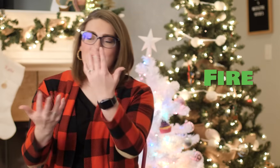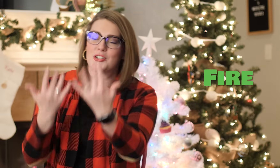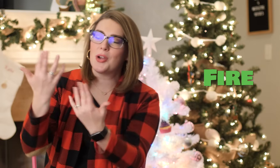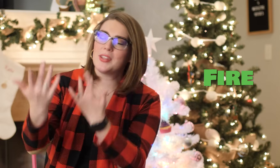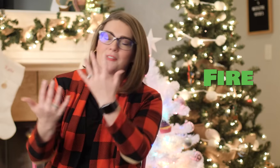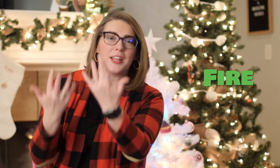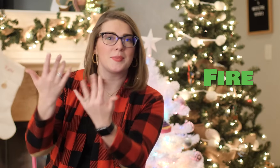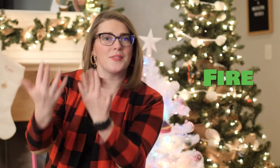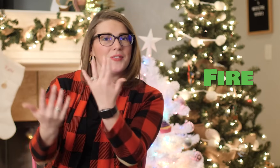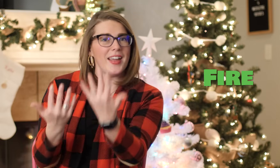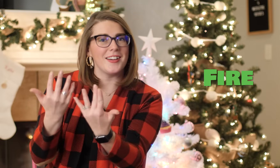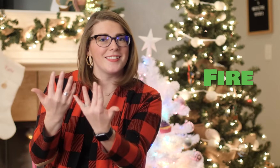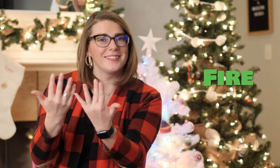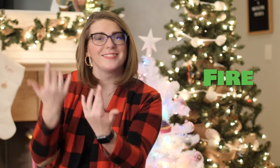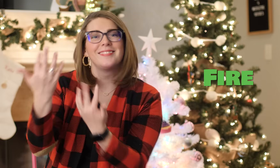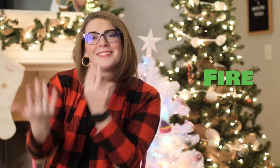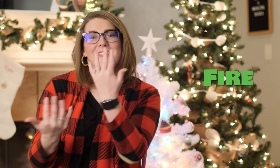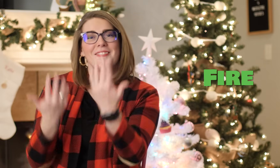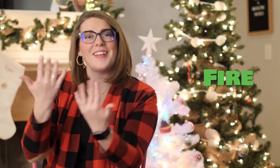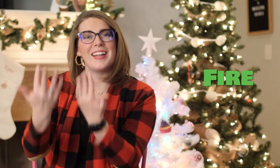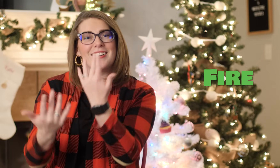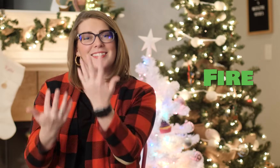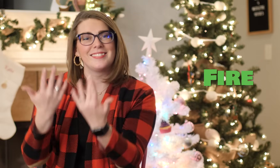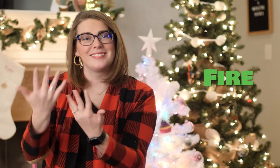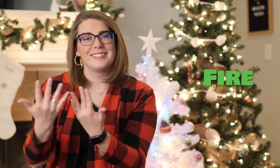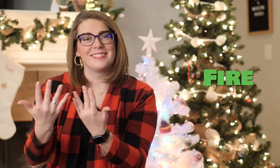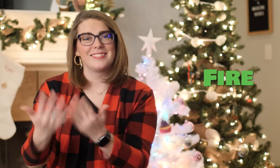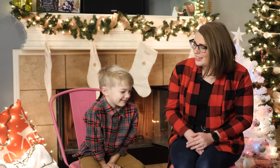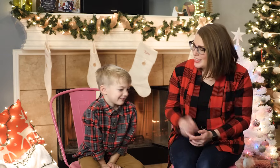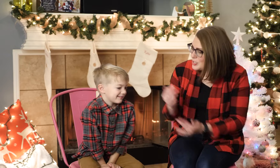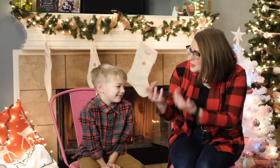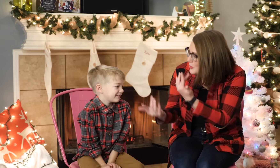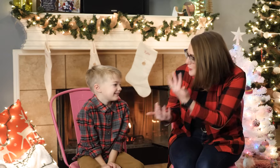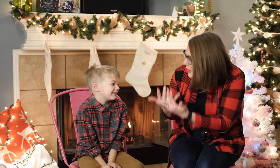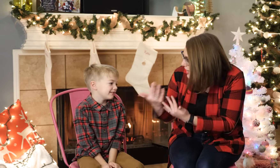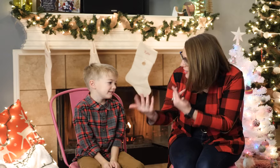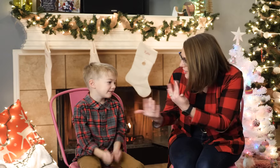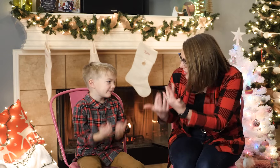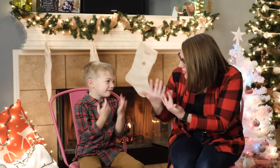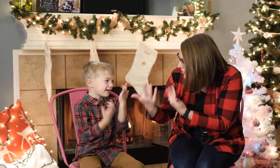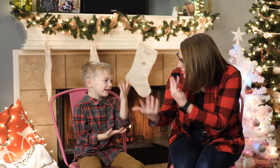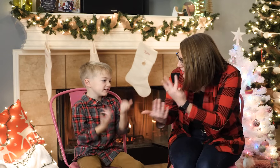You're showing the flames of the fire. FIRE Can you do fire? FIRE